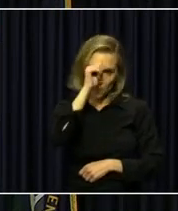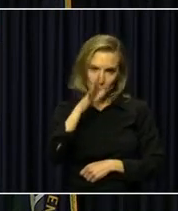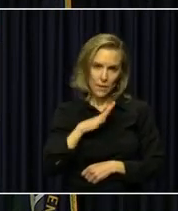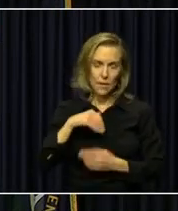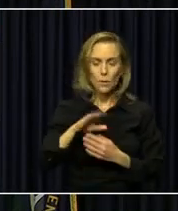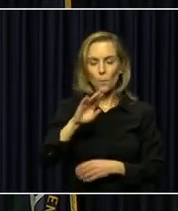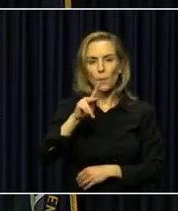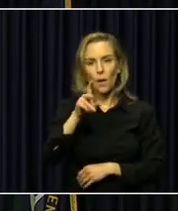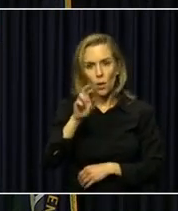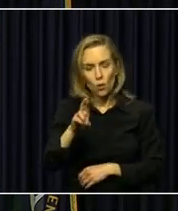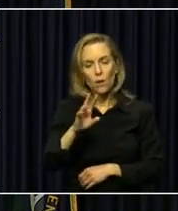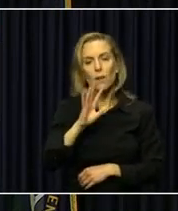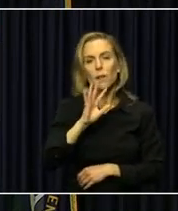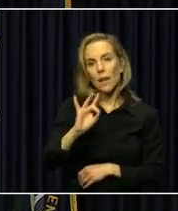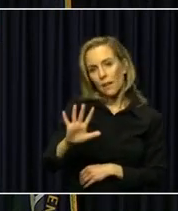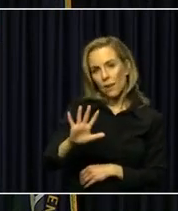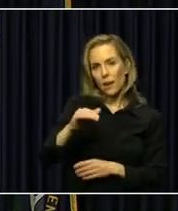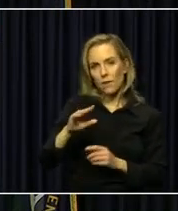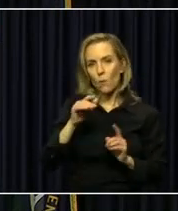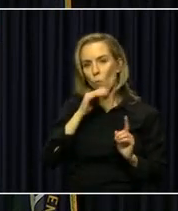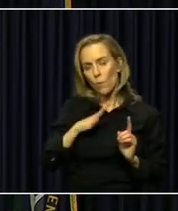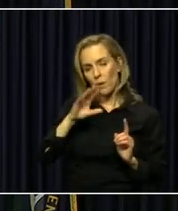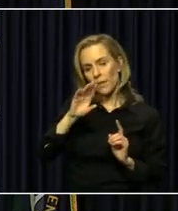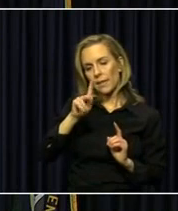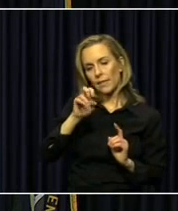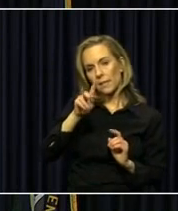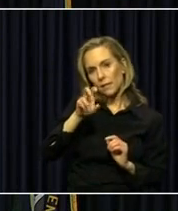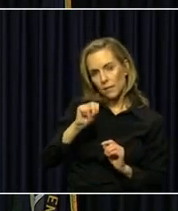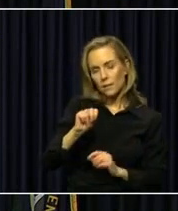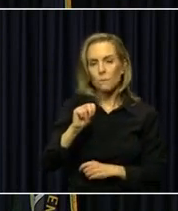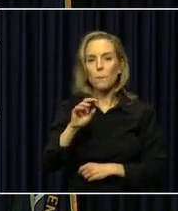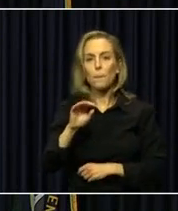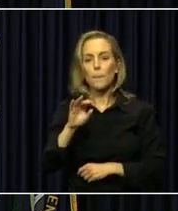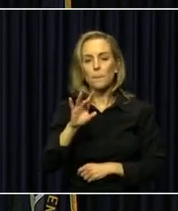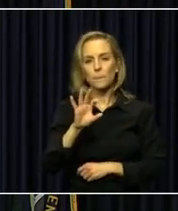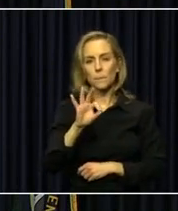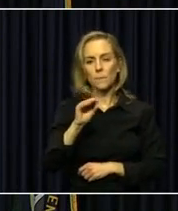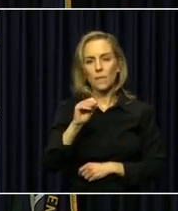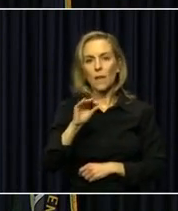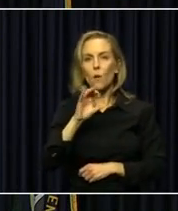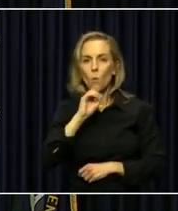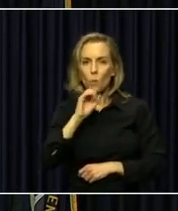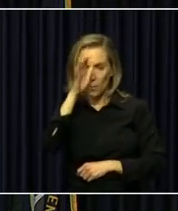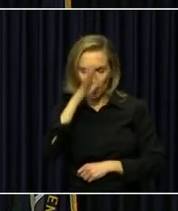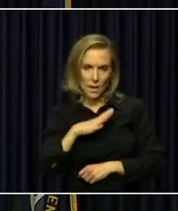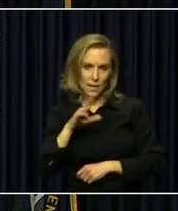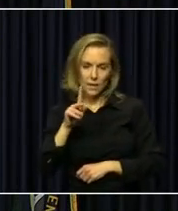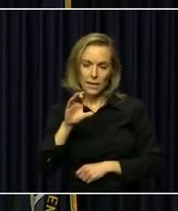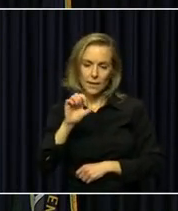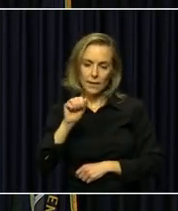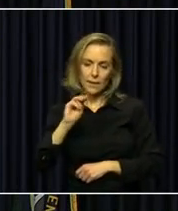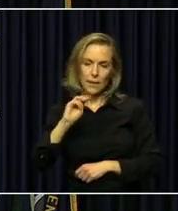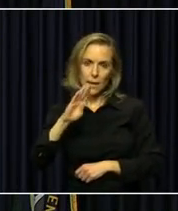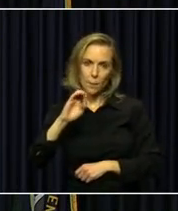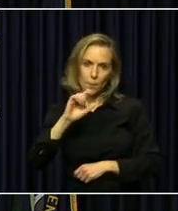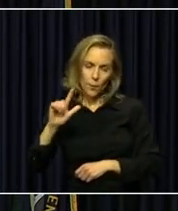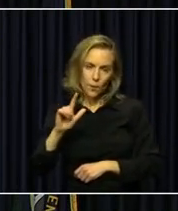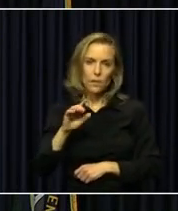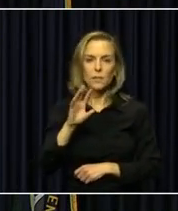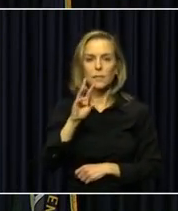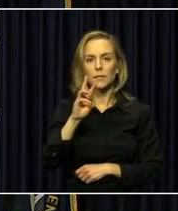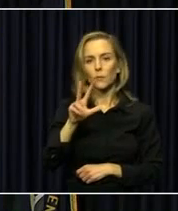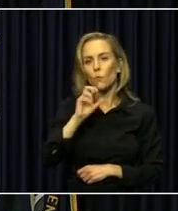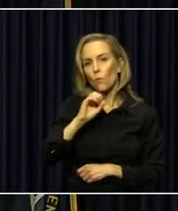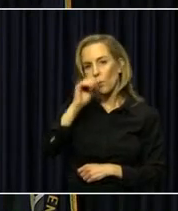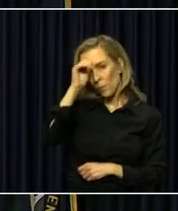DISPARITY IS, WE KNOW, THE RACE